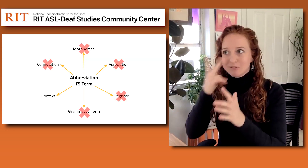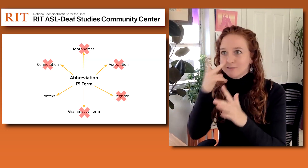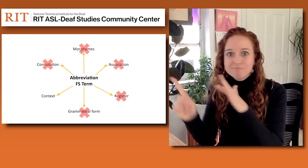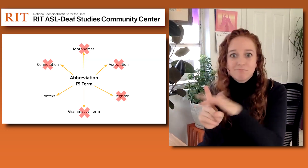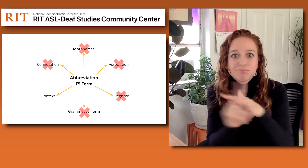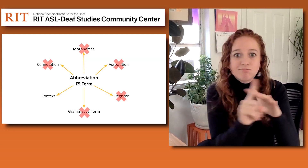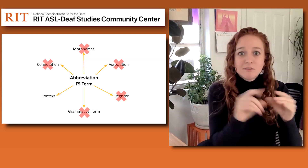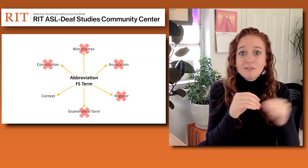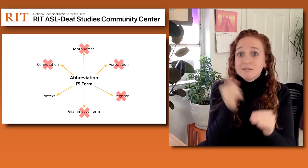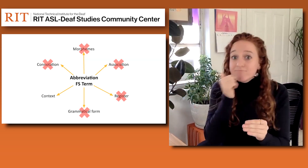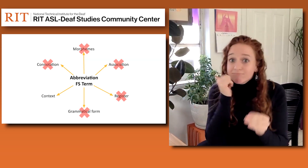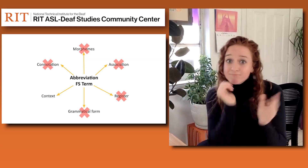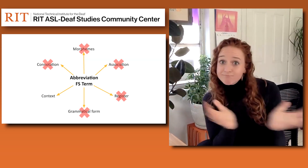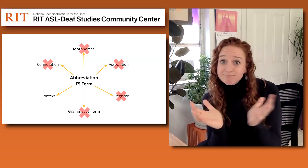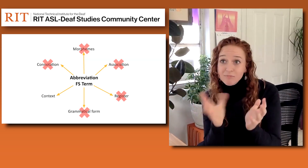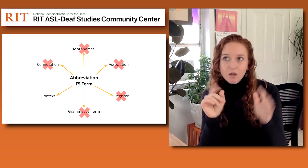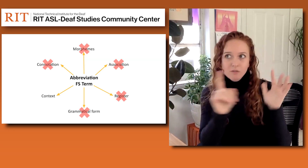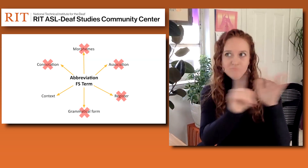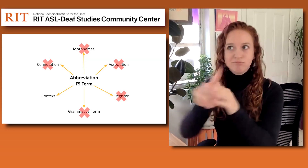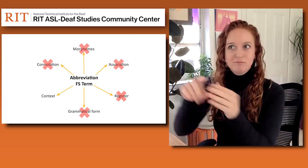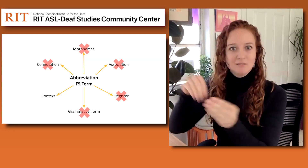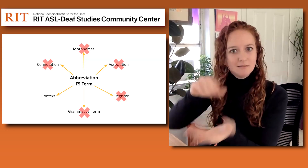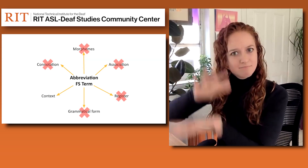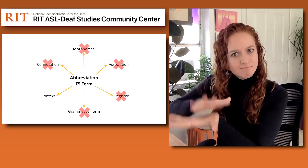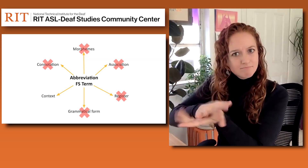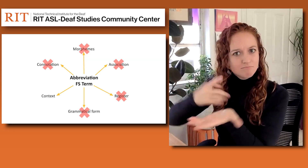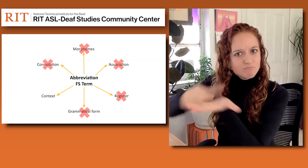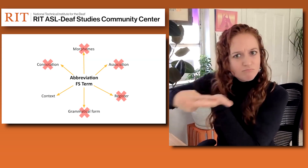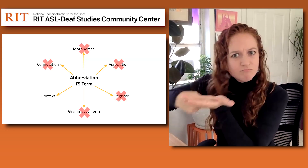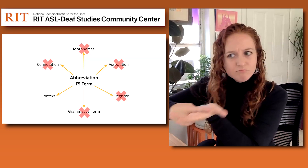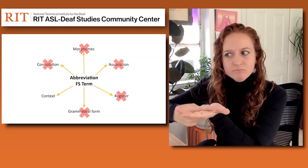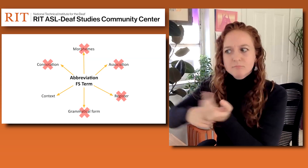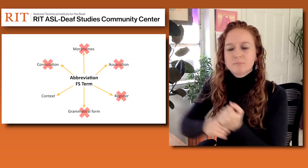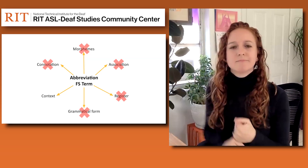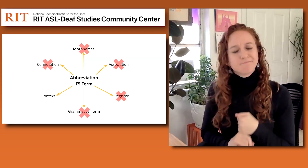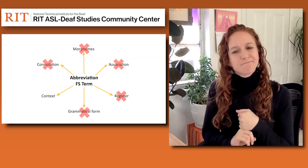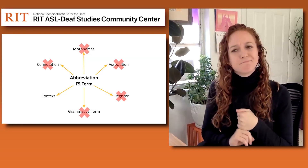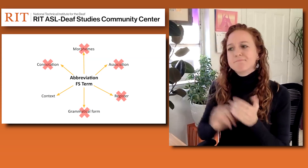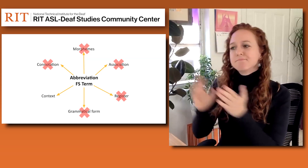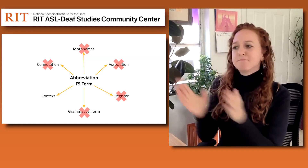because we can see that in everyday life, um, and we could see it just about anywhere.